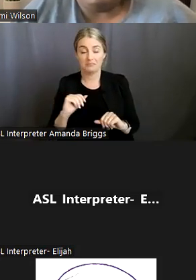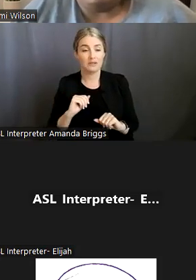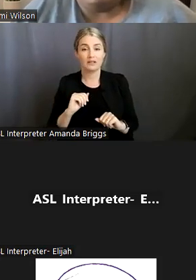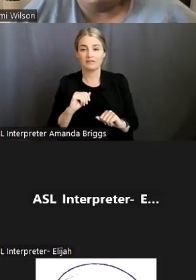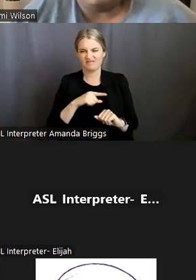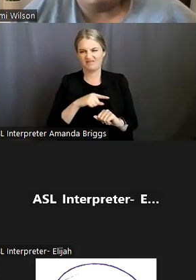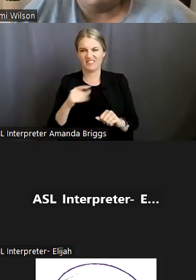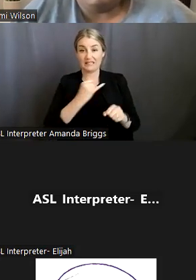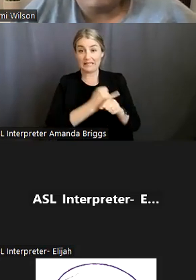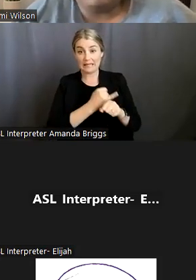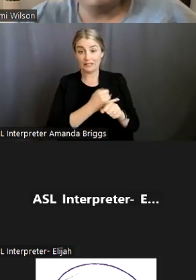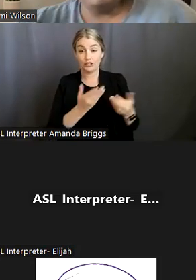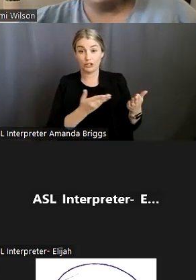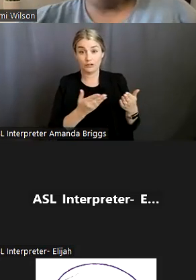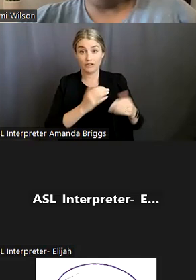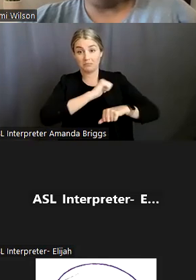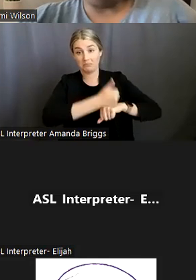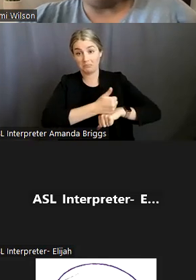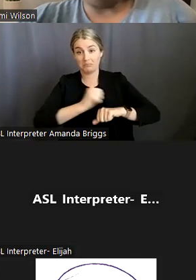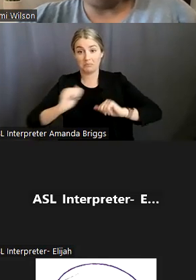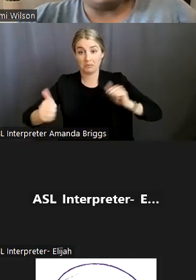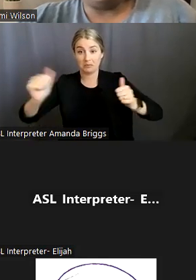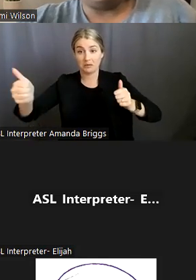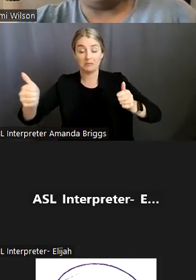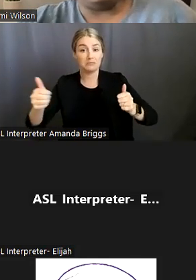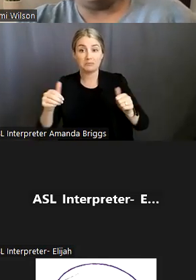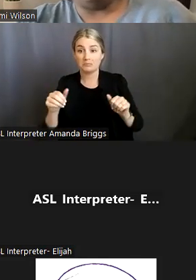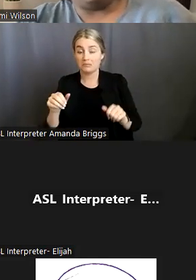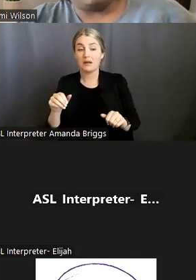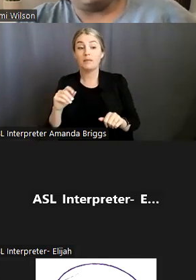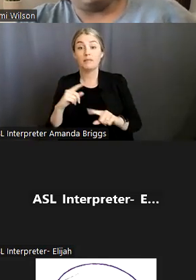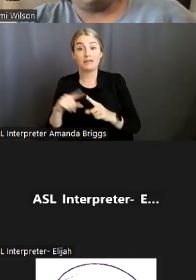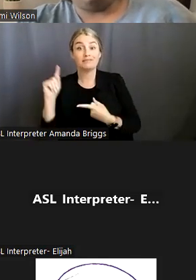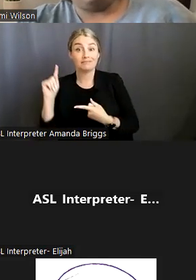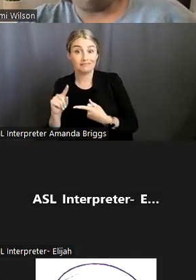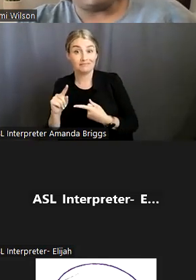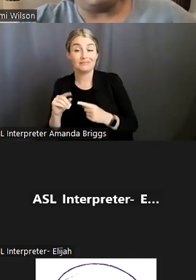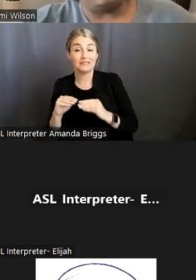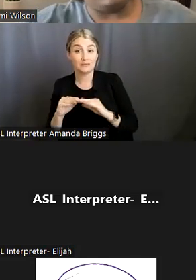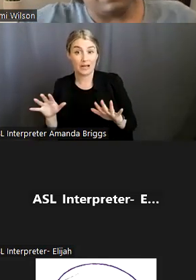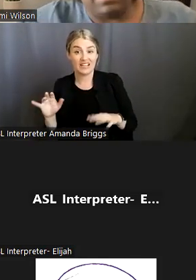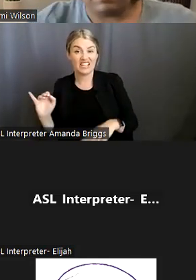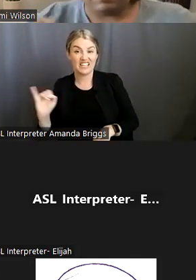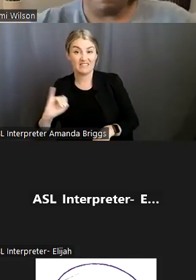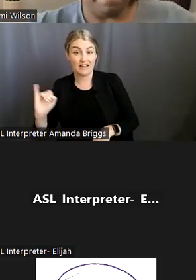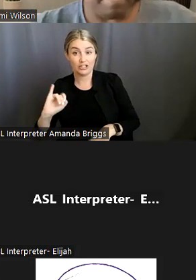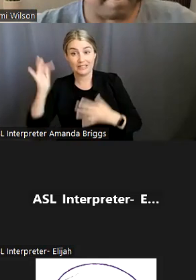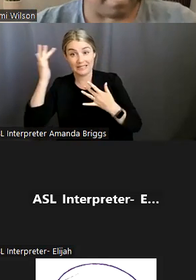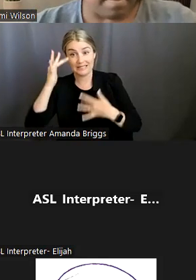sites and services are located, and it does decrease the spread of infectious disease.